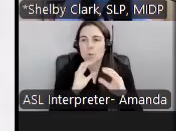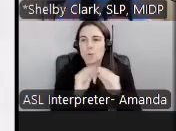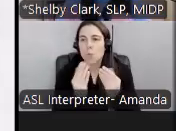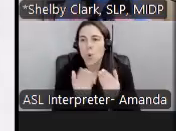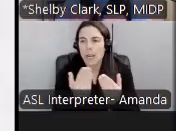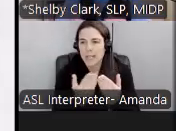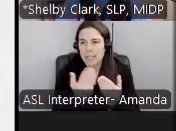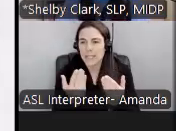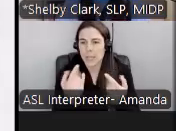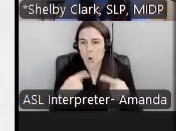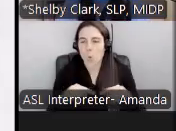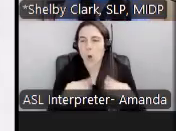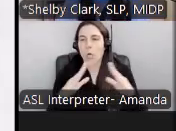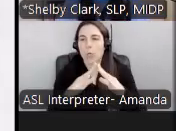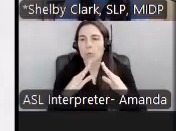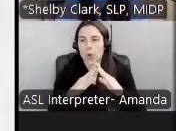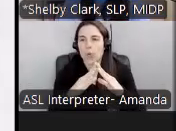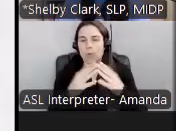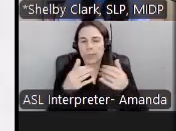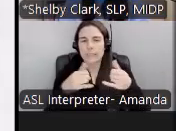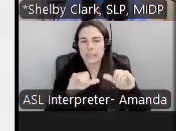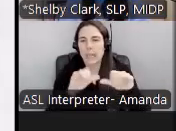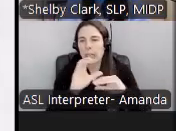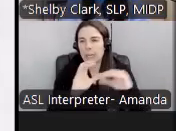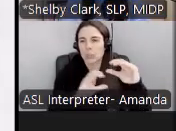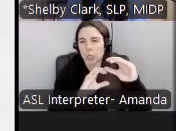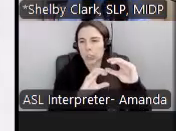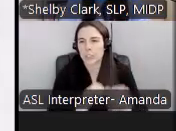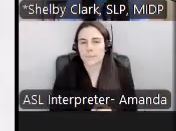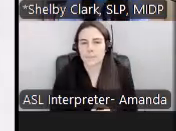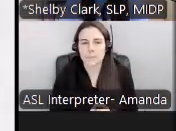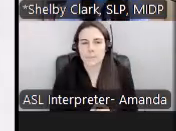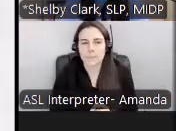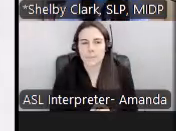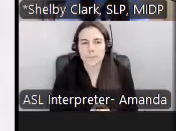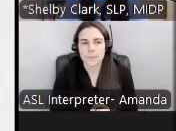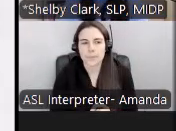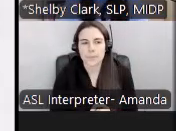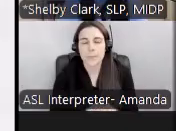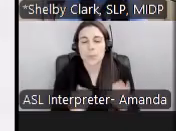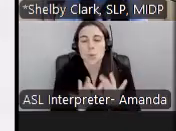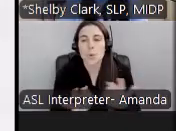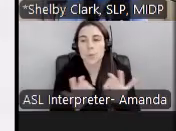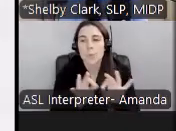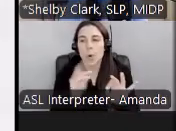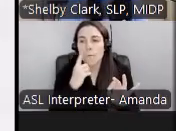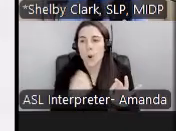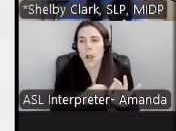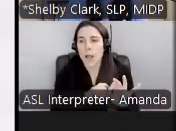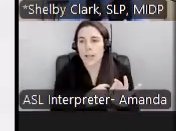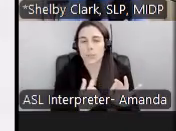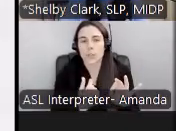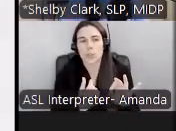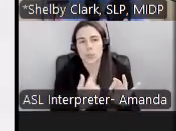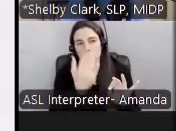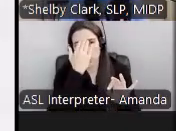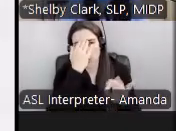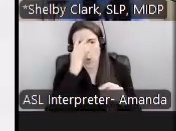while the roof is still under construction. So the key for us is to know when these simplifications should fade. So